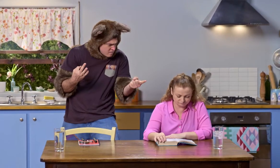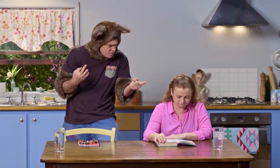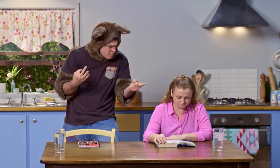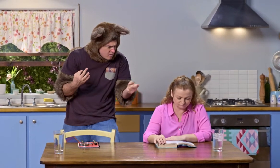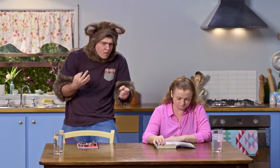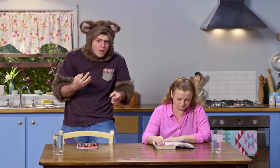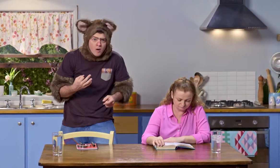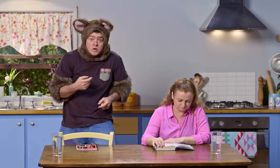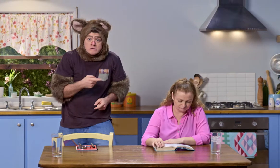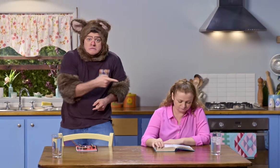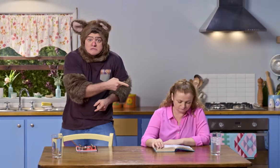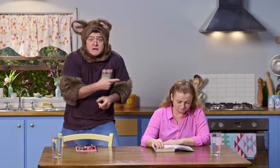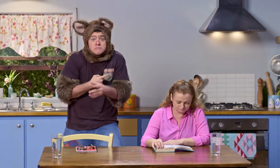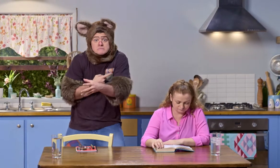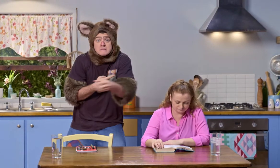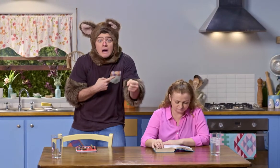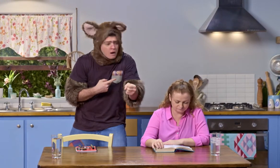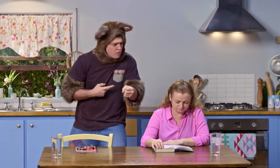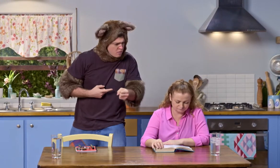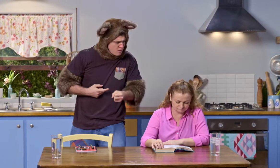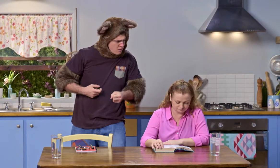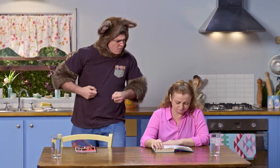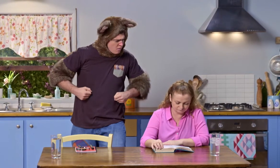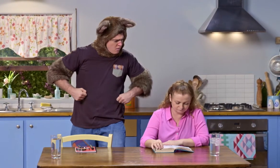I haven't got ice, and she has. Did she take it?